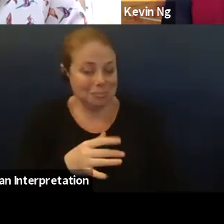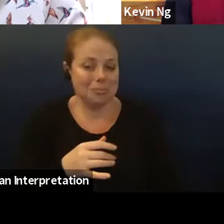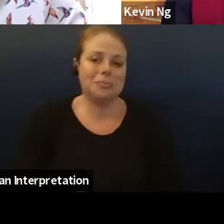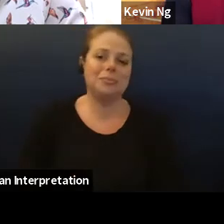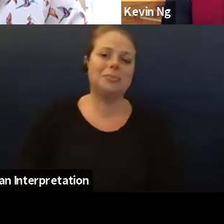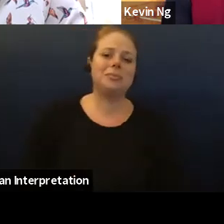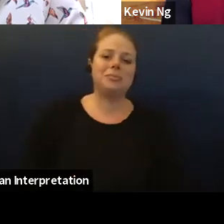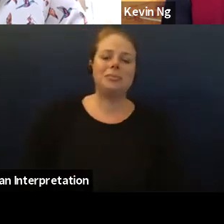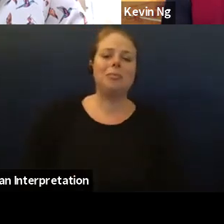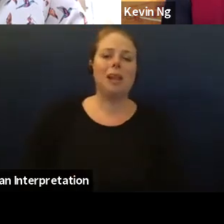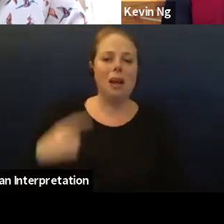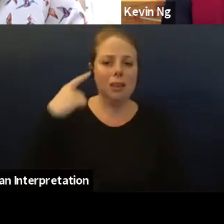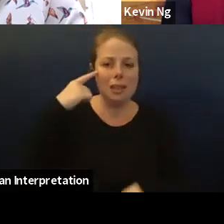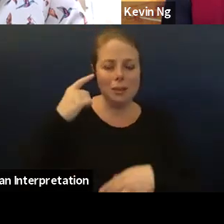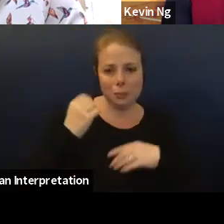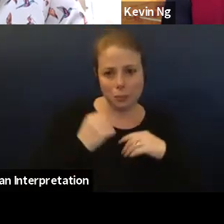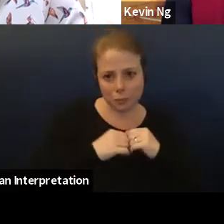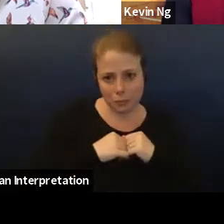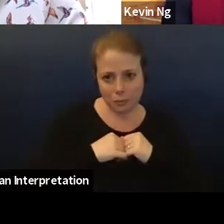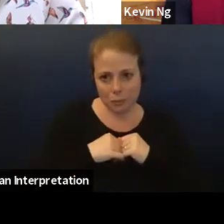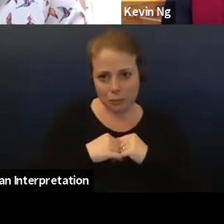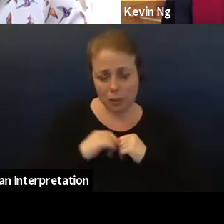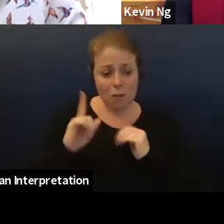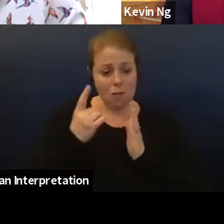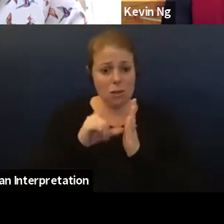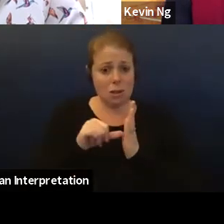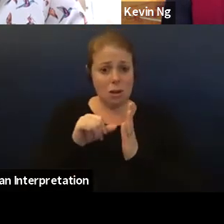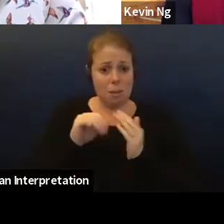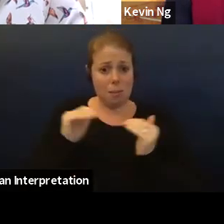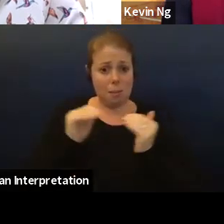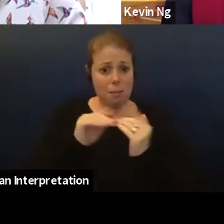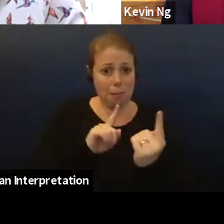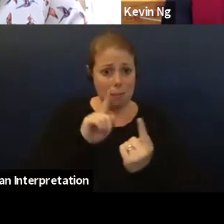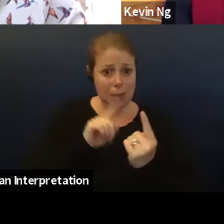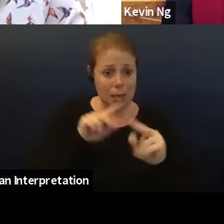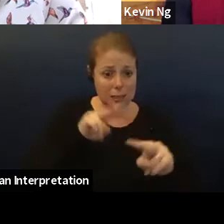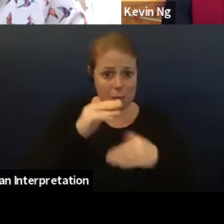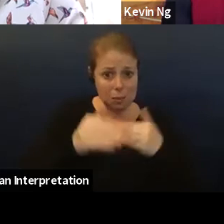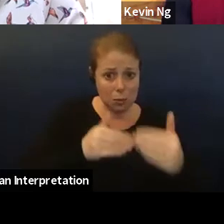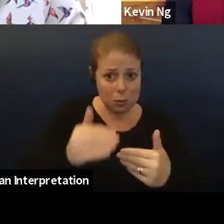doing a peer assessment process, it's a bit rabbit in headlights as you get your head